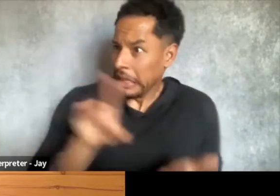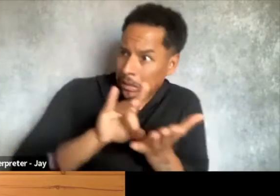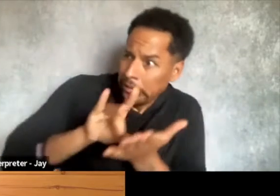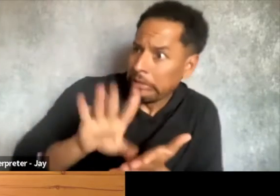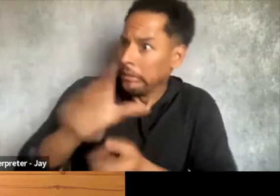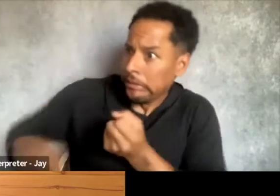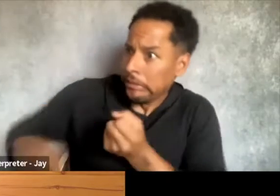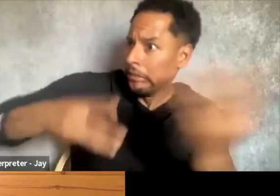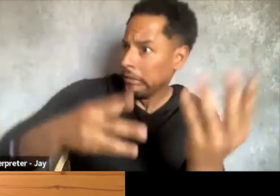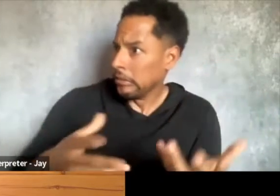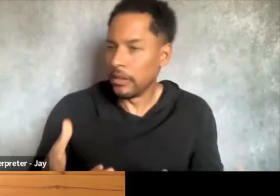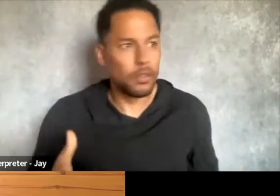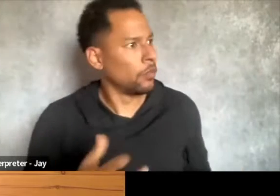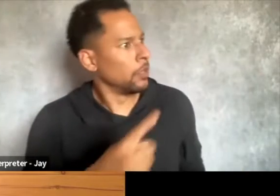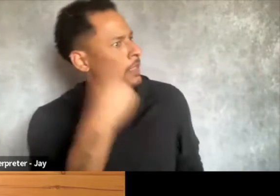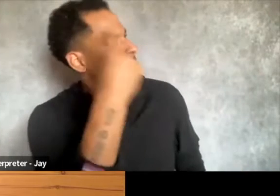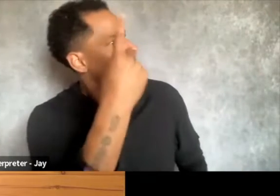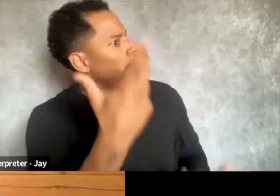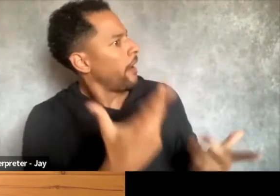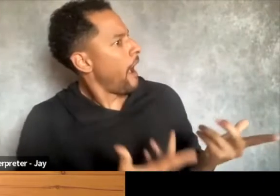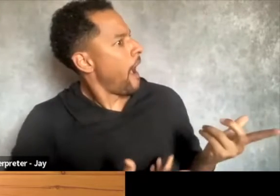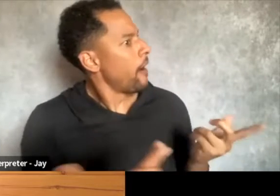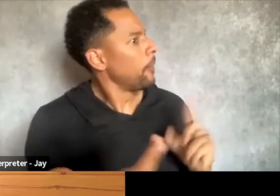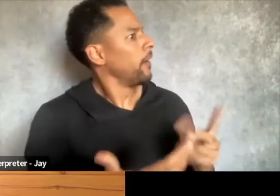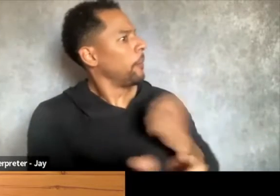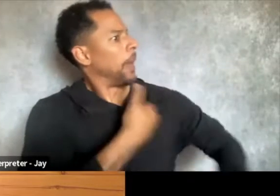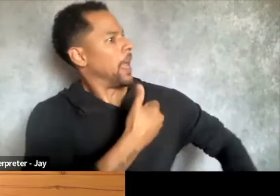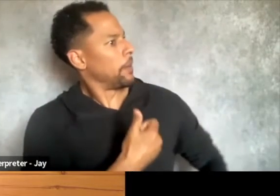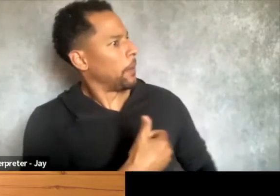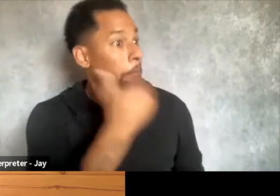Somebody's head had to go on the chopping block, better the dirty little German Yid than the Russian.